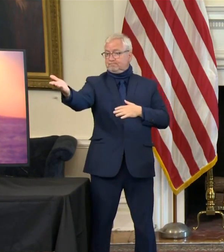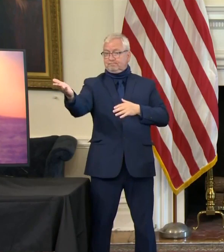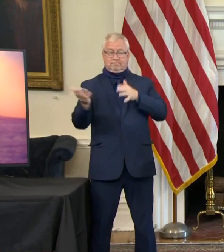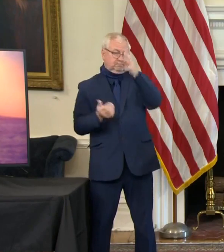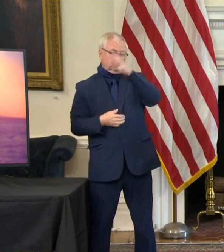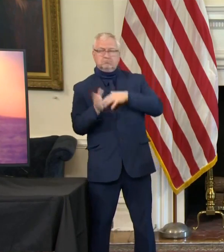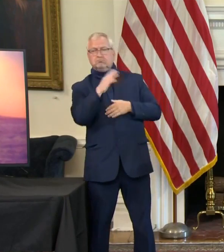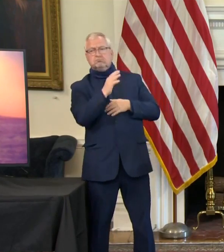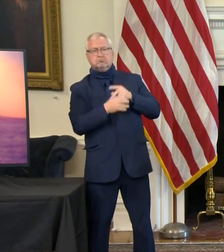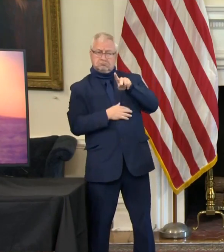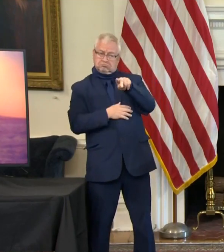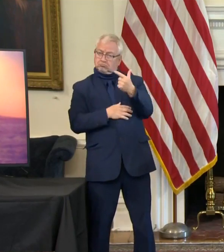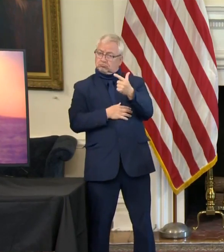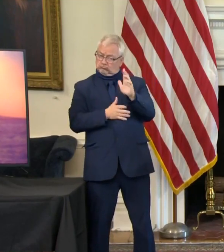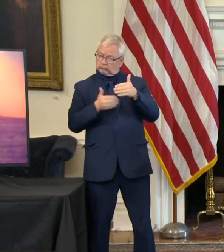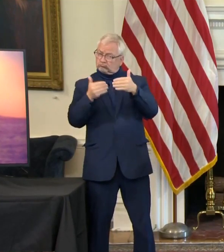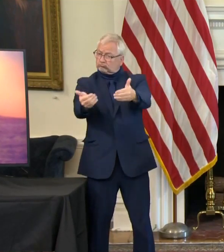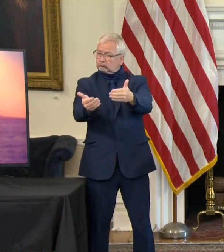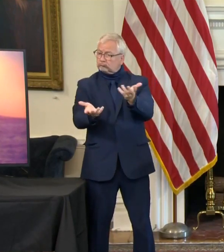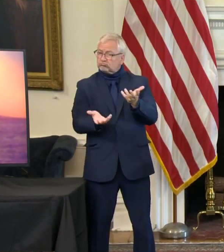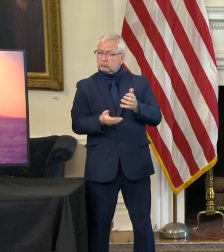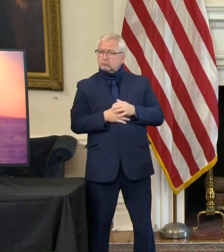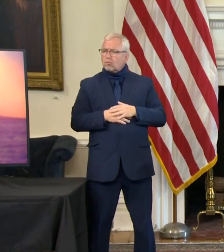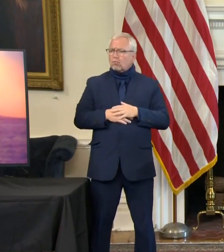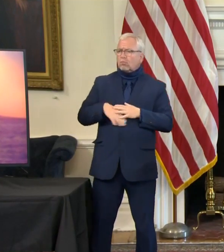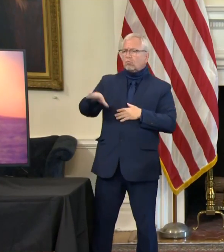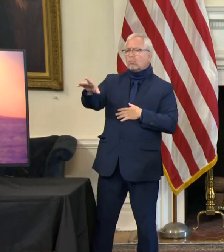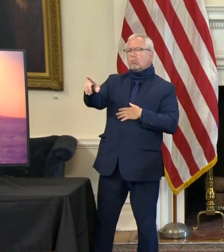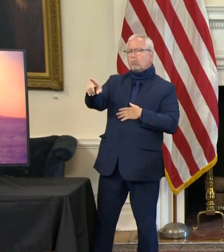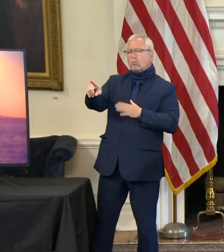YOU THINK PRINCE GEORGE’S COUNTY, IS IT?